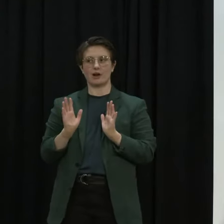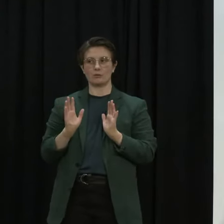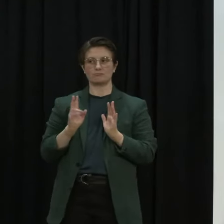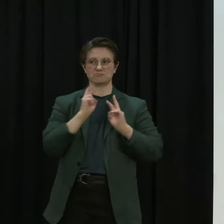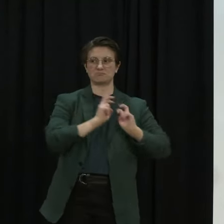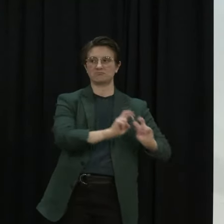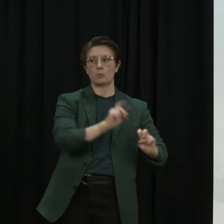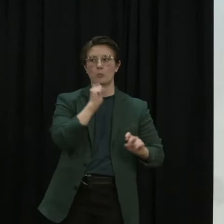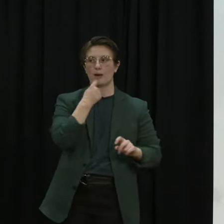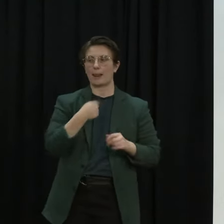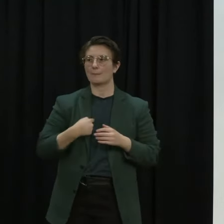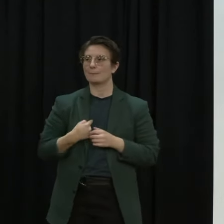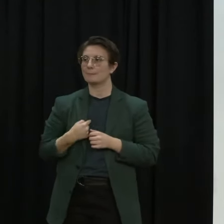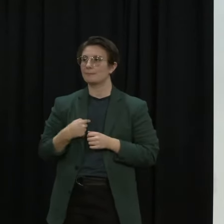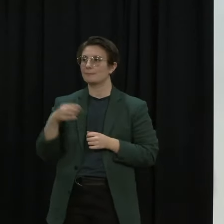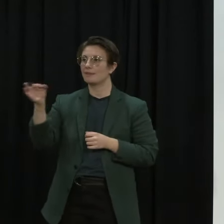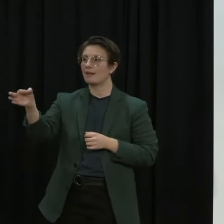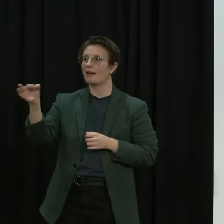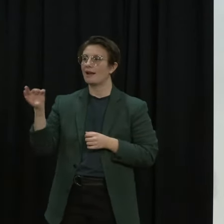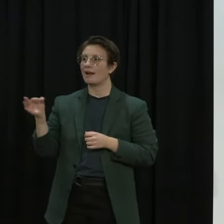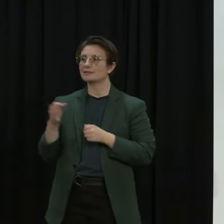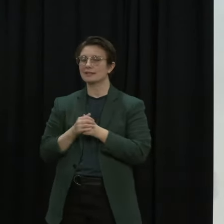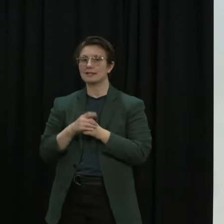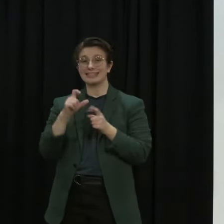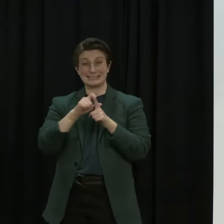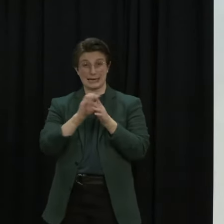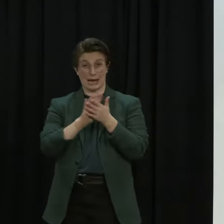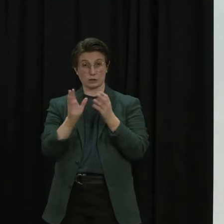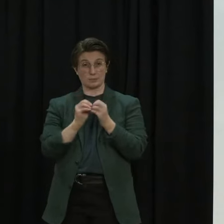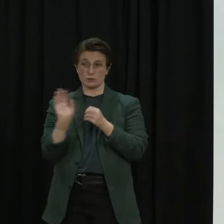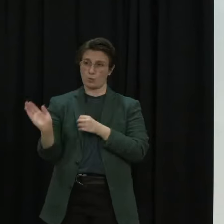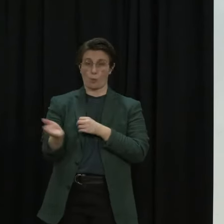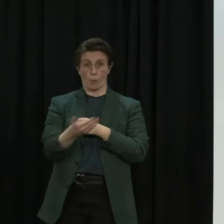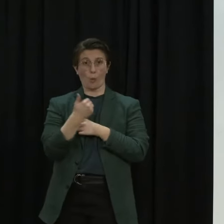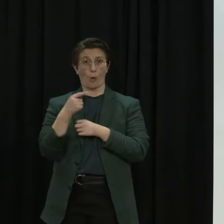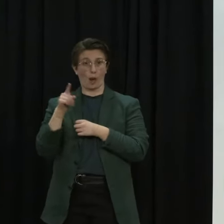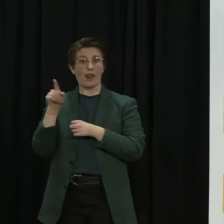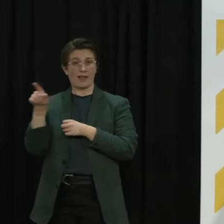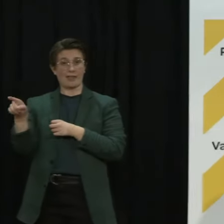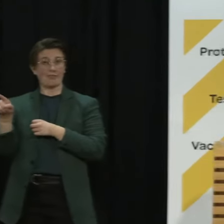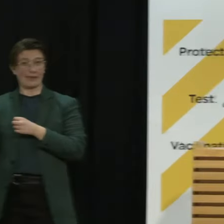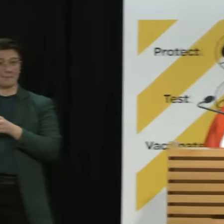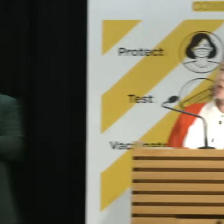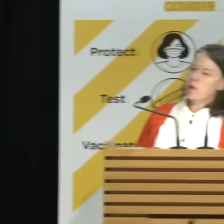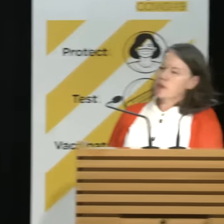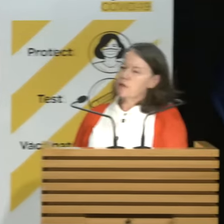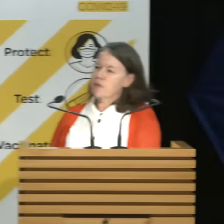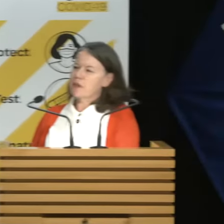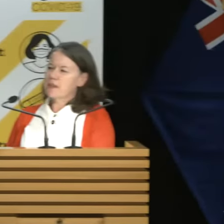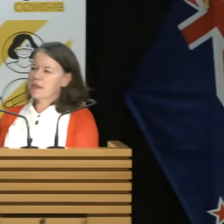I will take that one away because you have given a particularly specific example